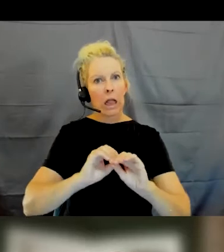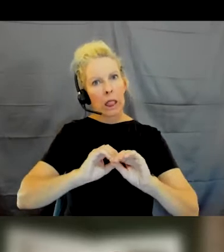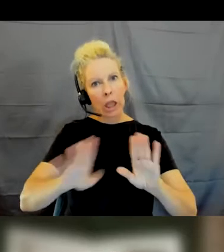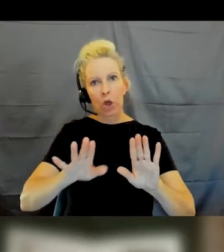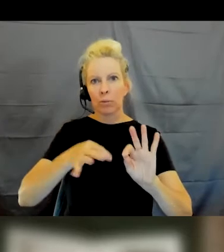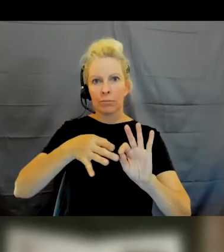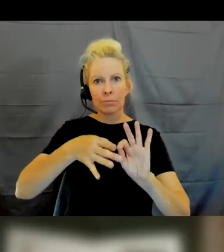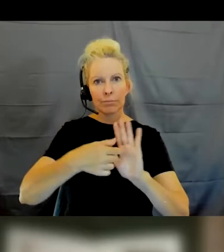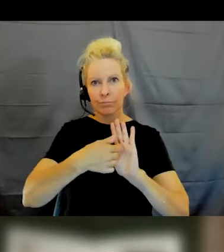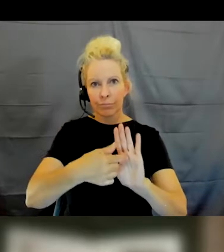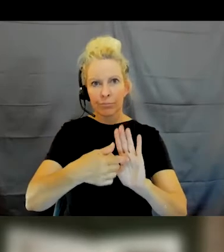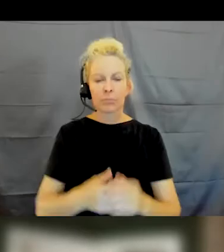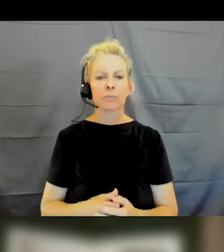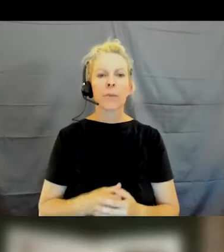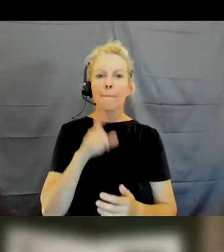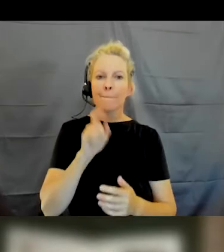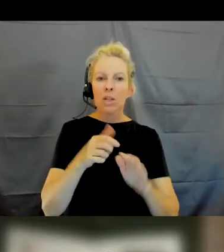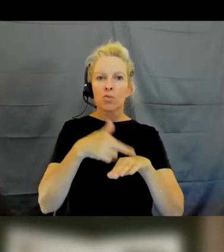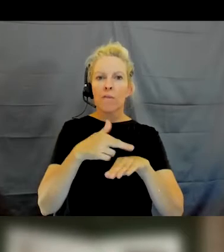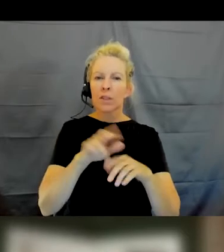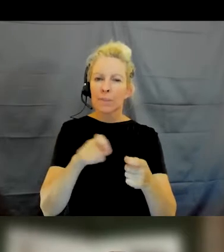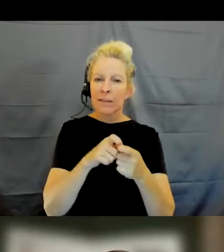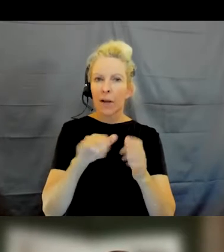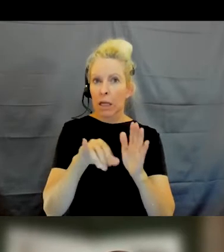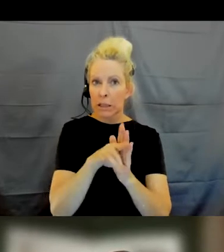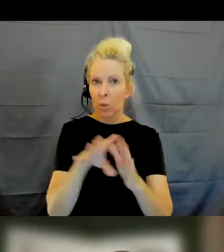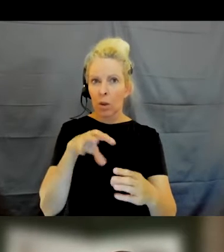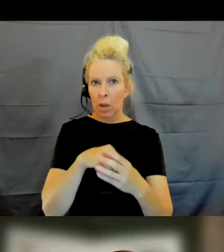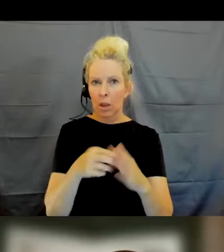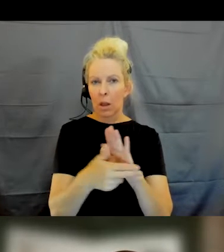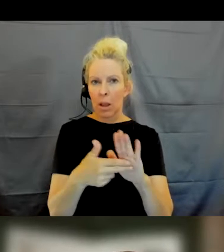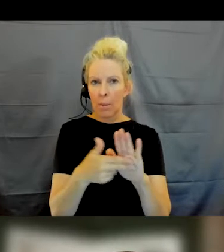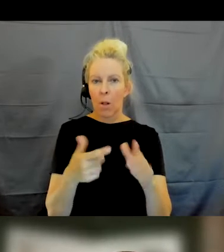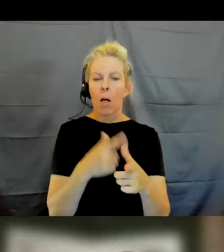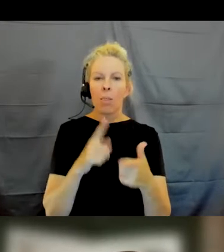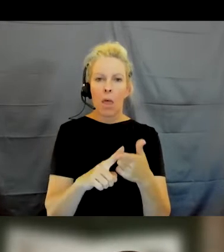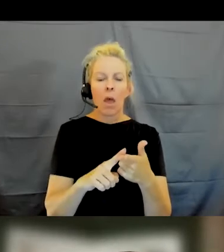reference a significant ID in the label to pull those things together and make a relationship